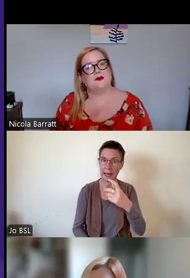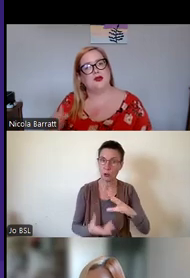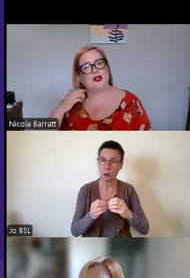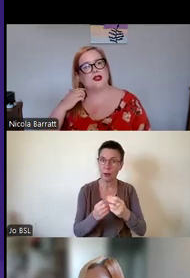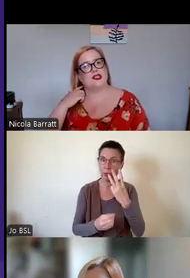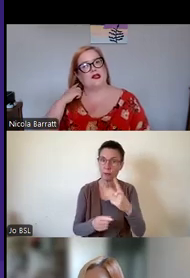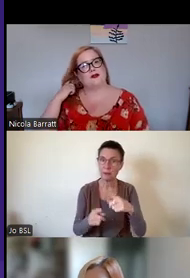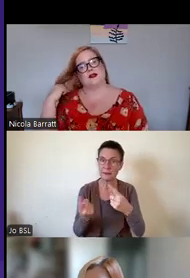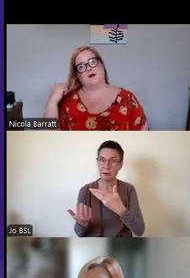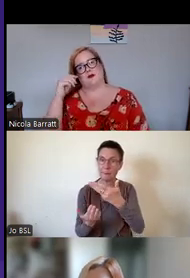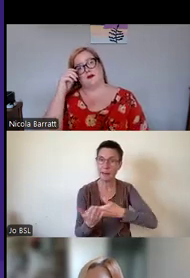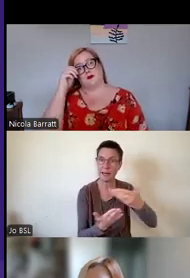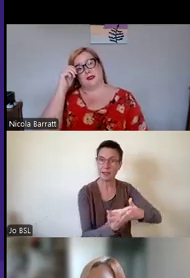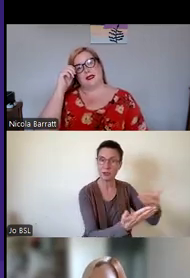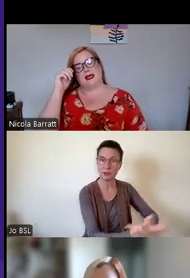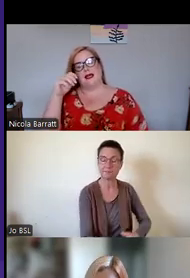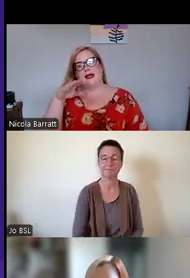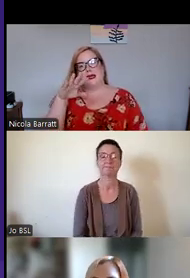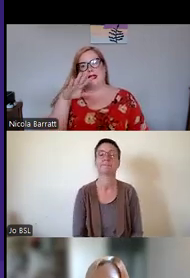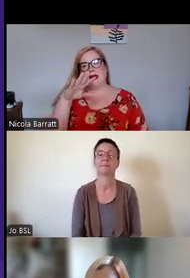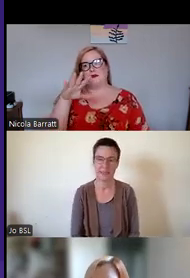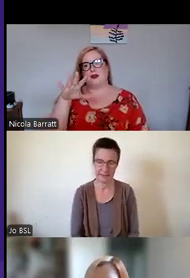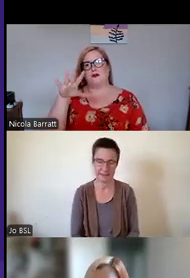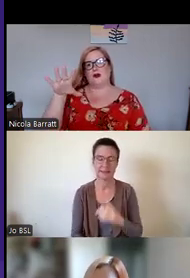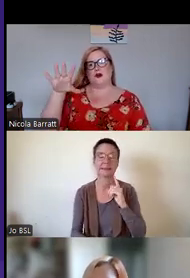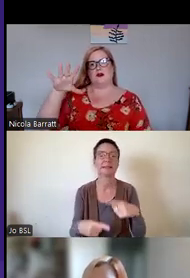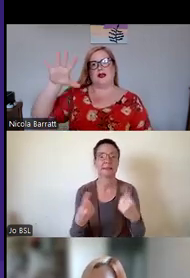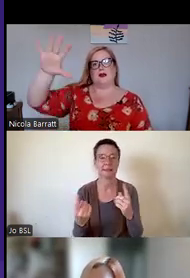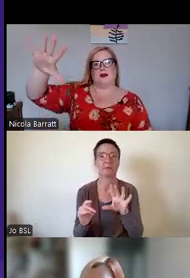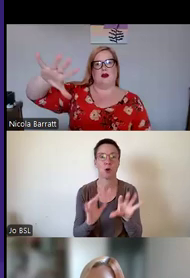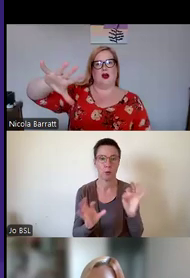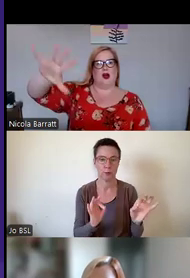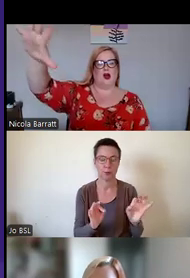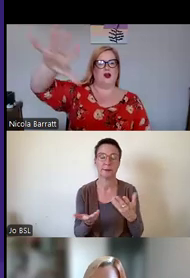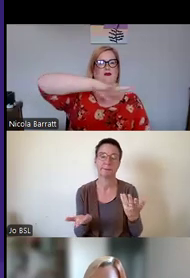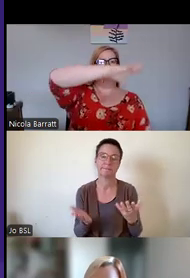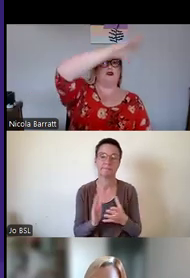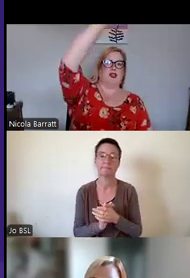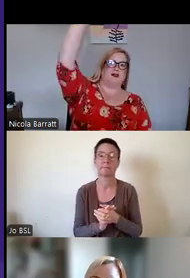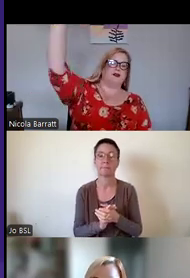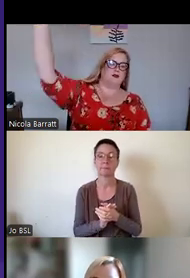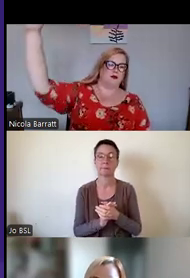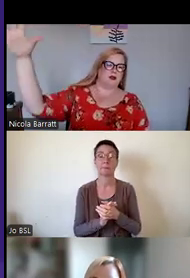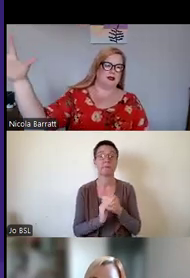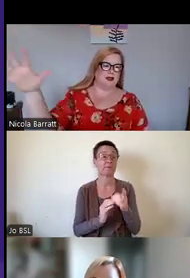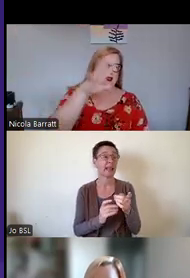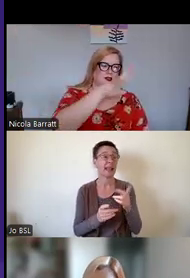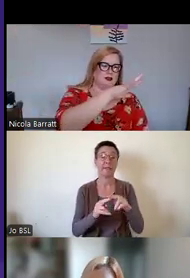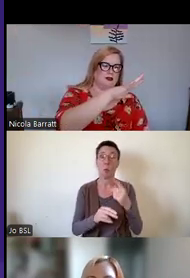What you could do, there's a couple of options here. If you've got an overarching organization,